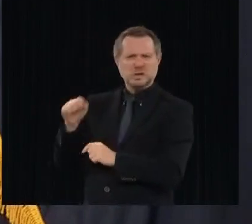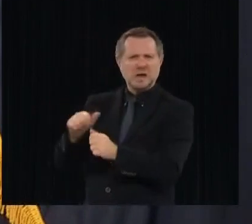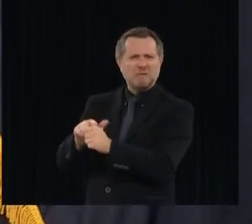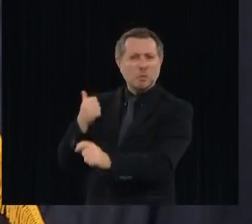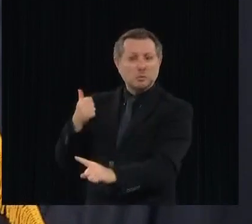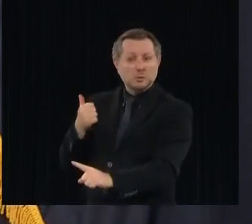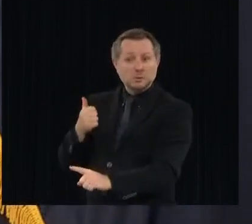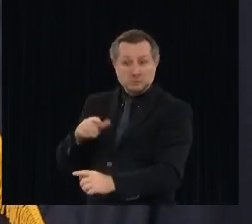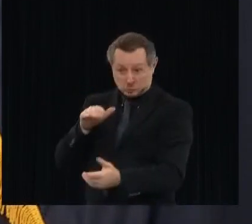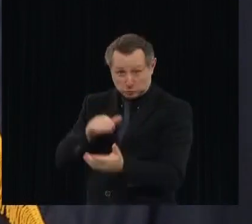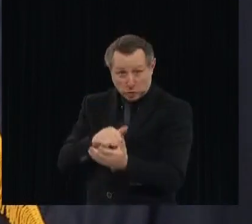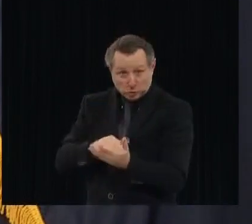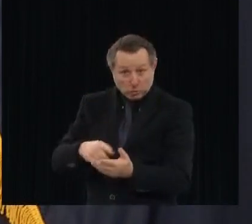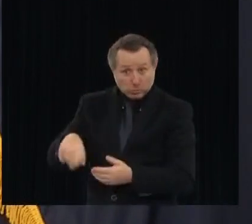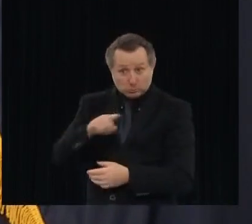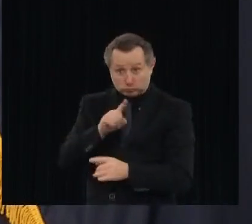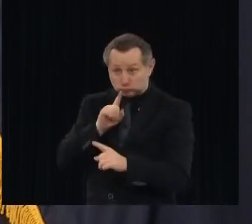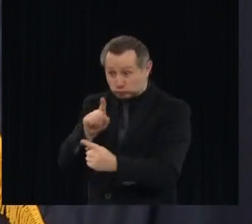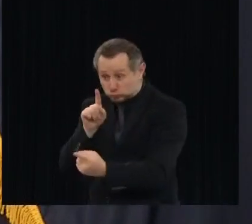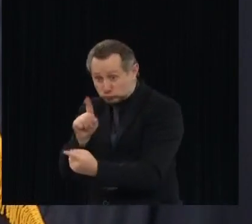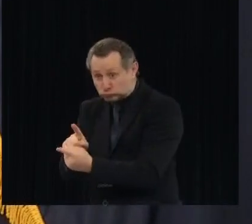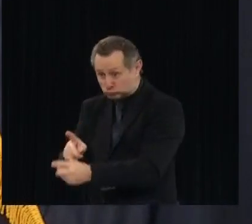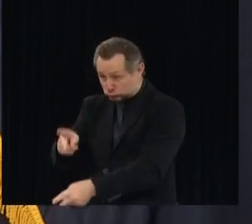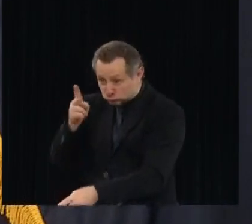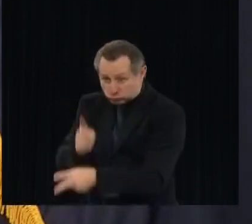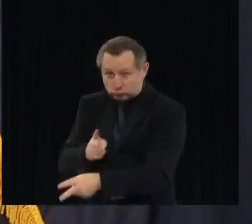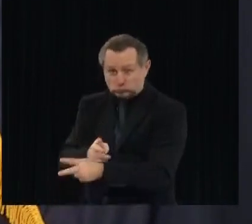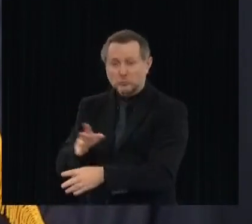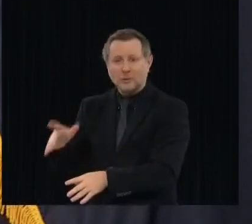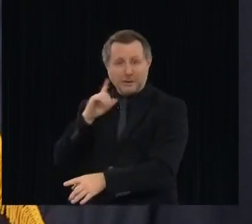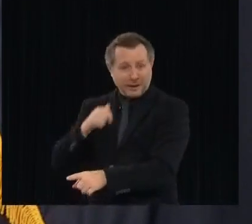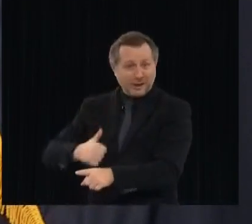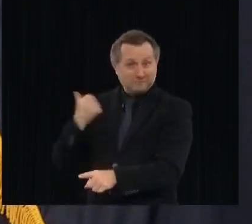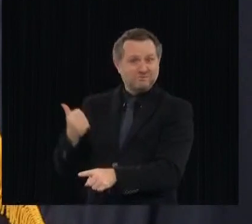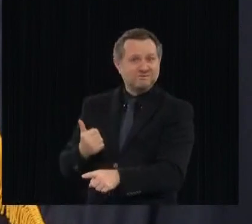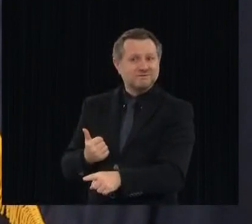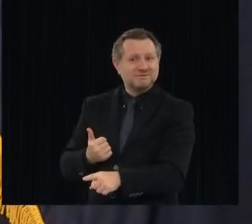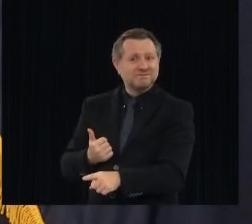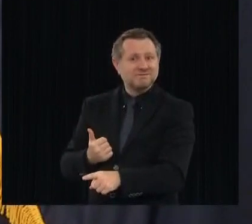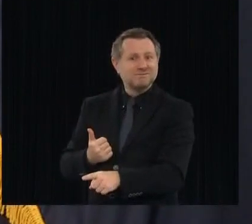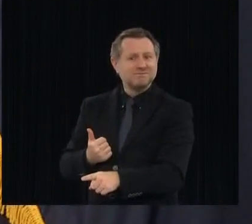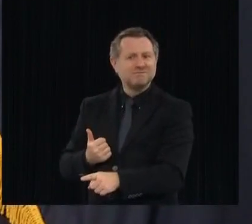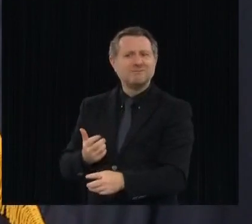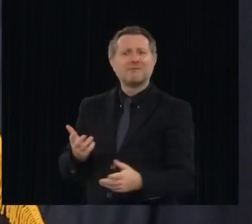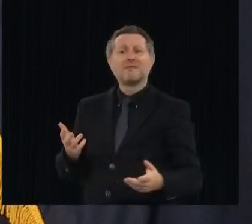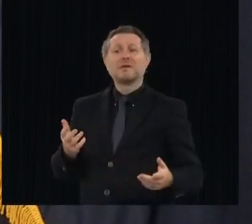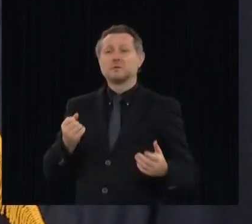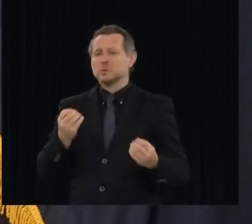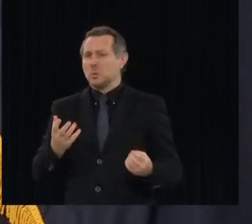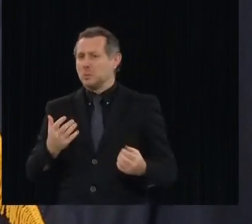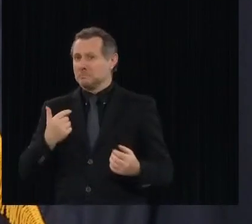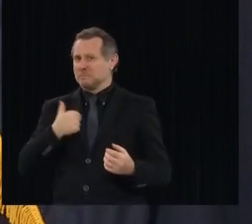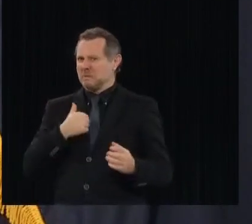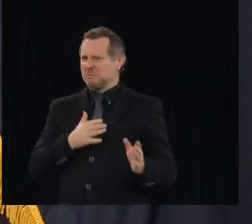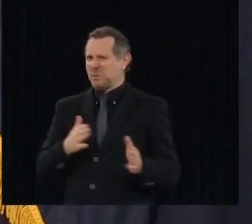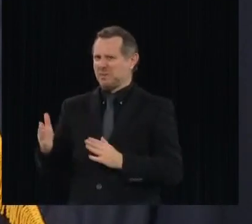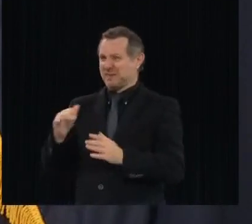THAT IS A HEART BREAK, THEN THEY